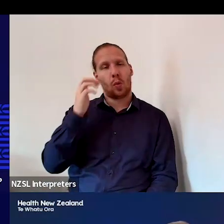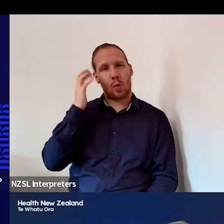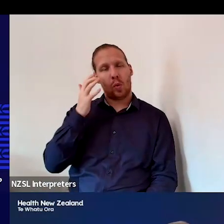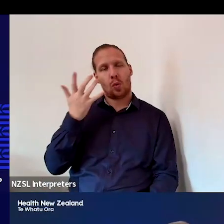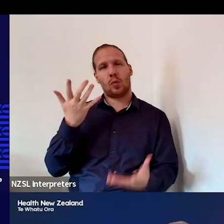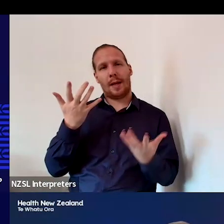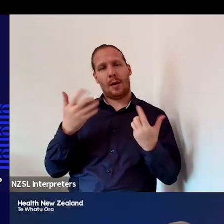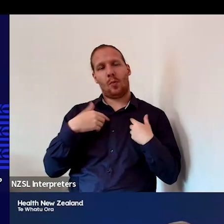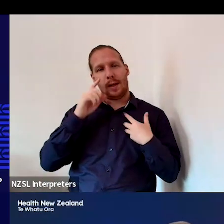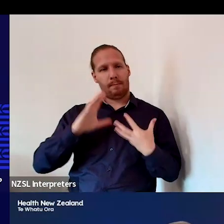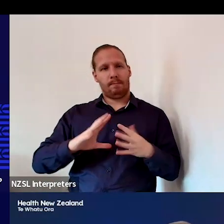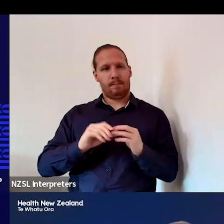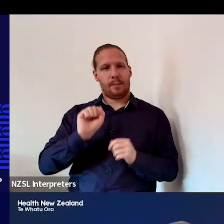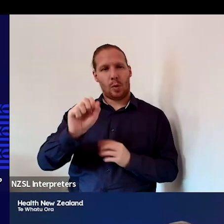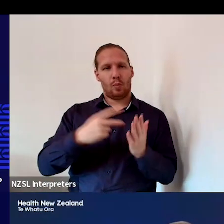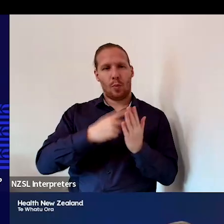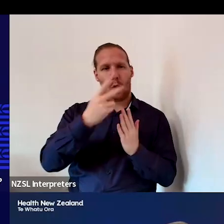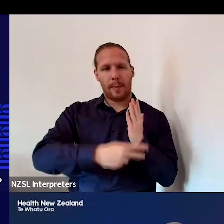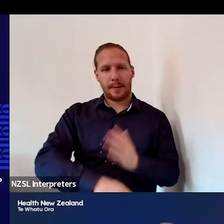shape your programs.